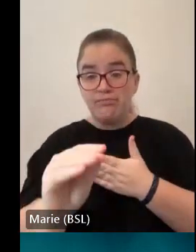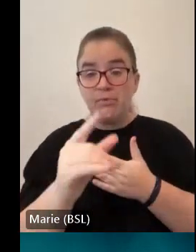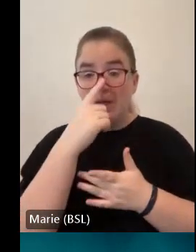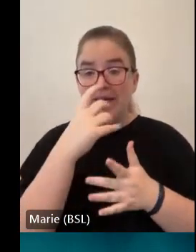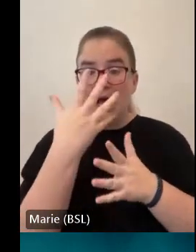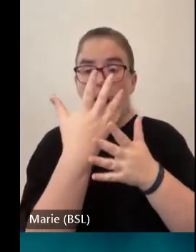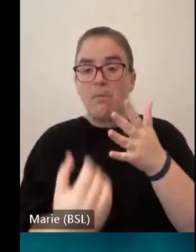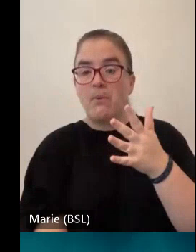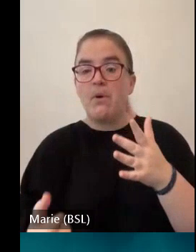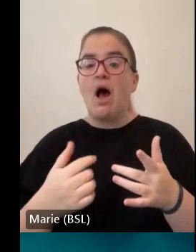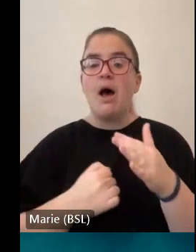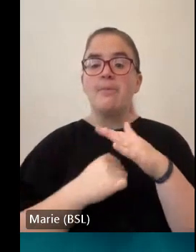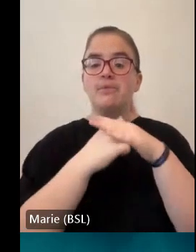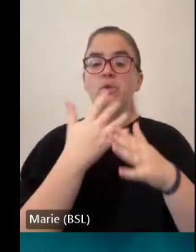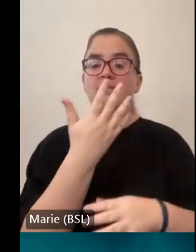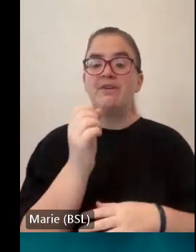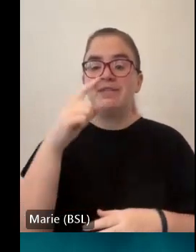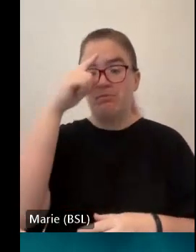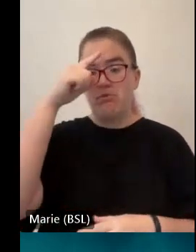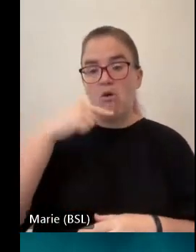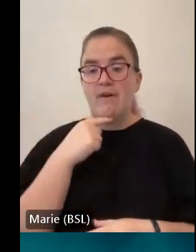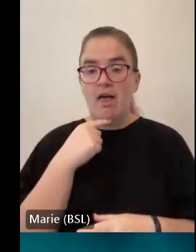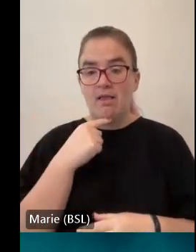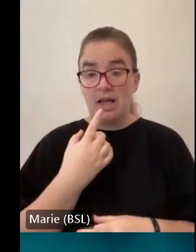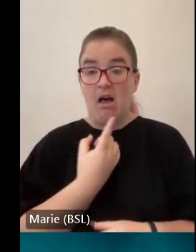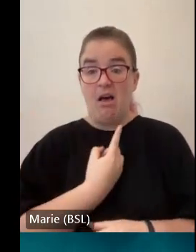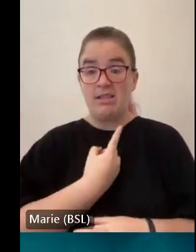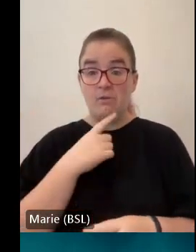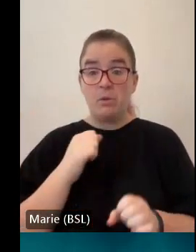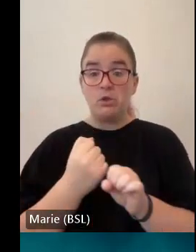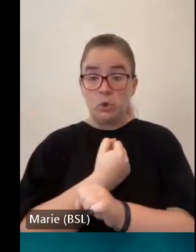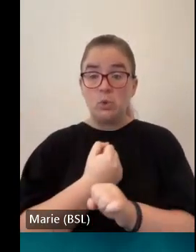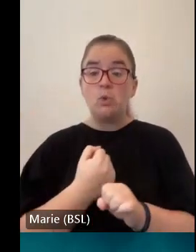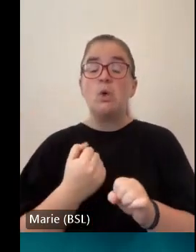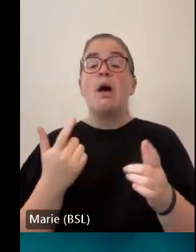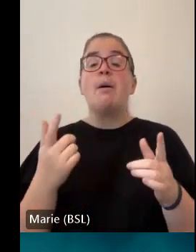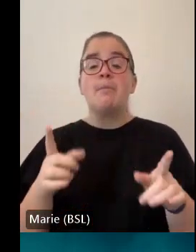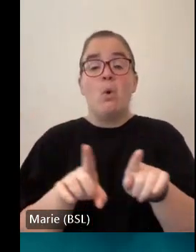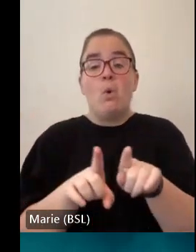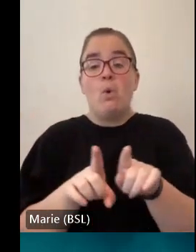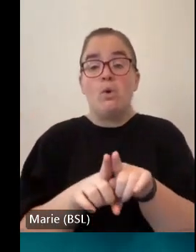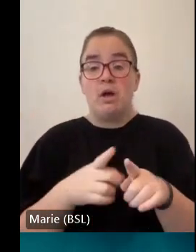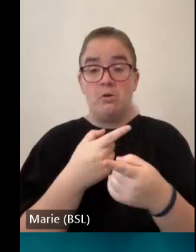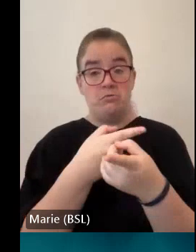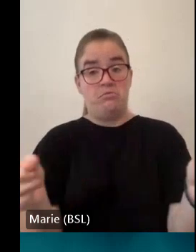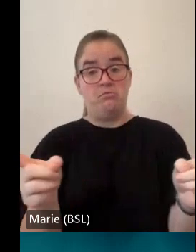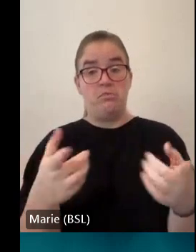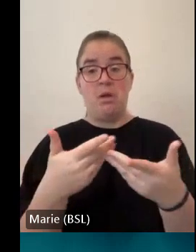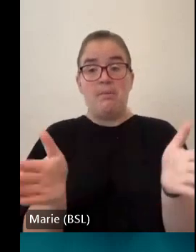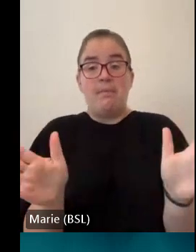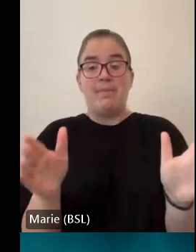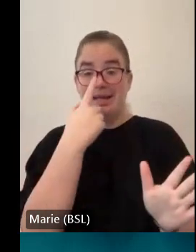So it's something that we as law enforcement do and and our caseworkers will do. But it's also something that members of the public can do,